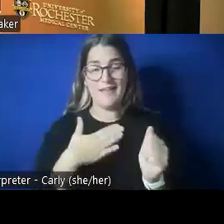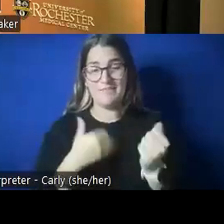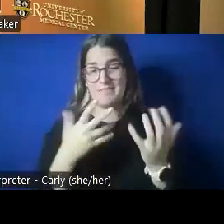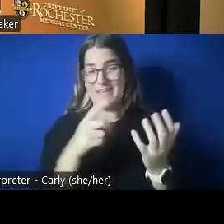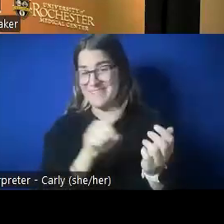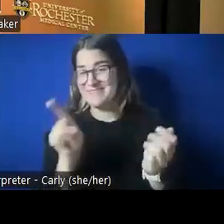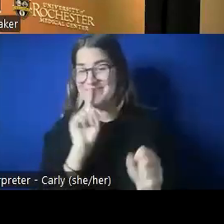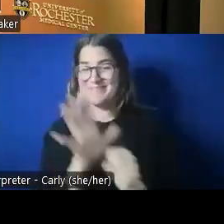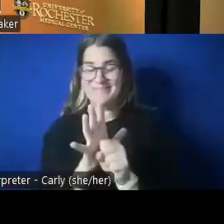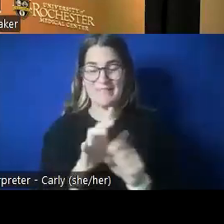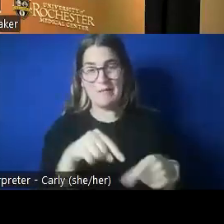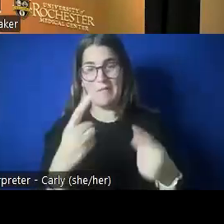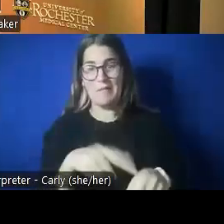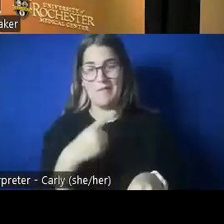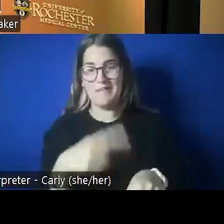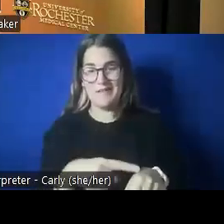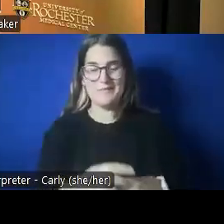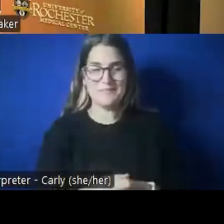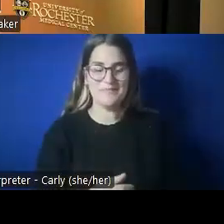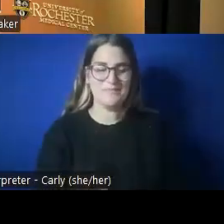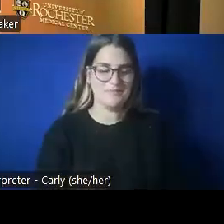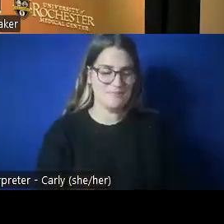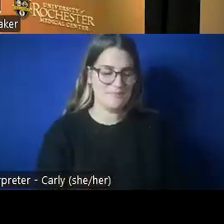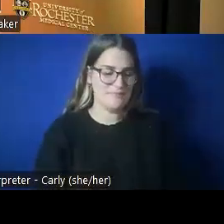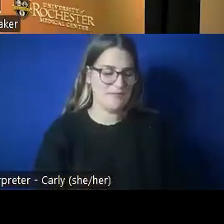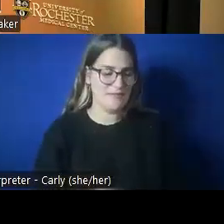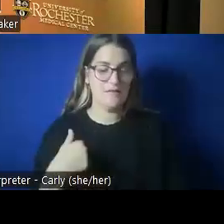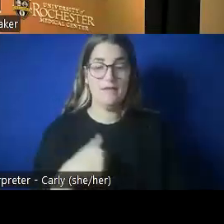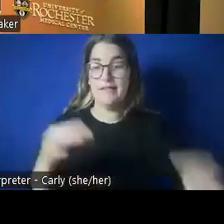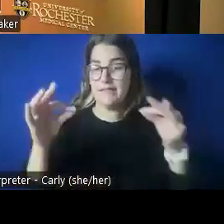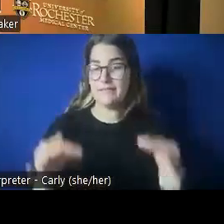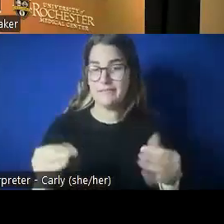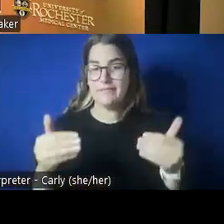here for a long time um but so we decided moving forward to make this mental health coordinator